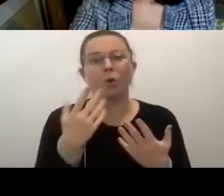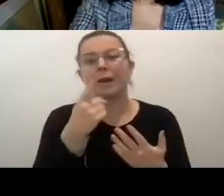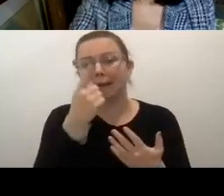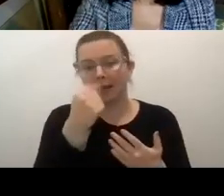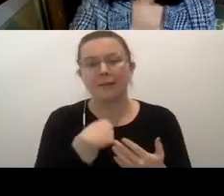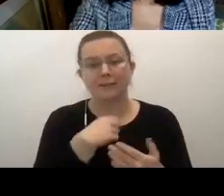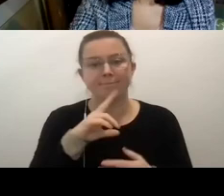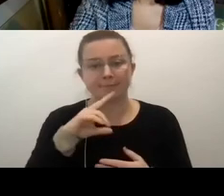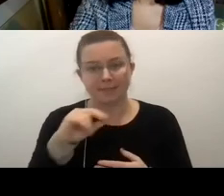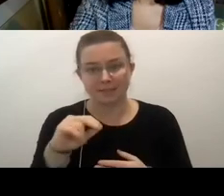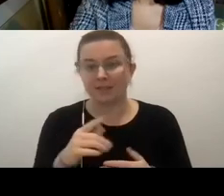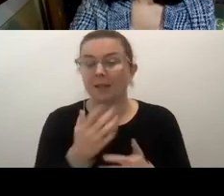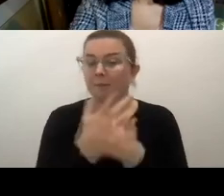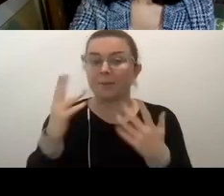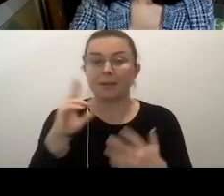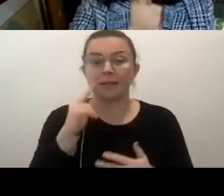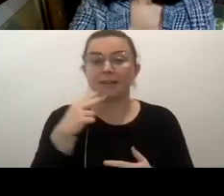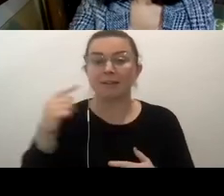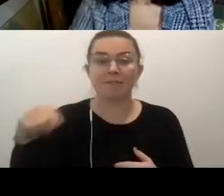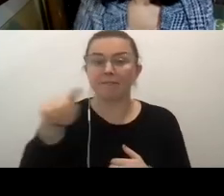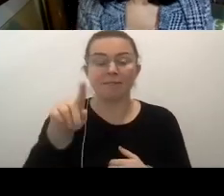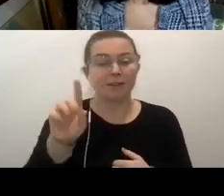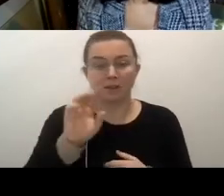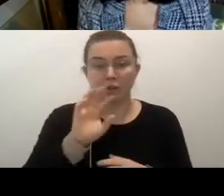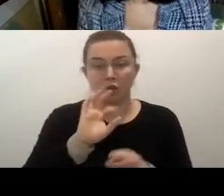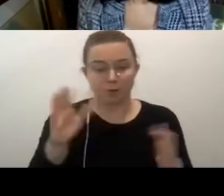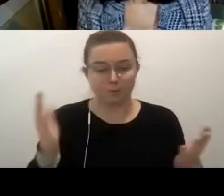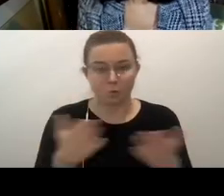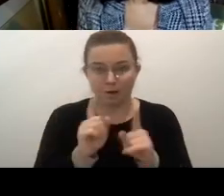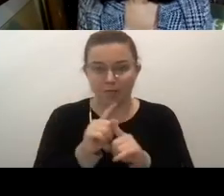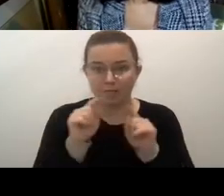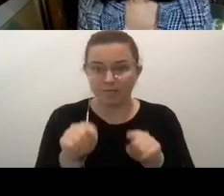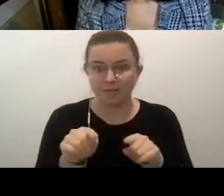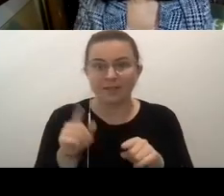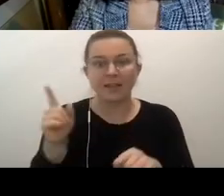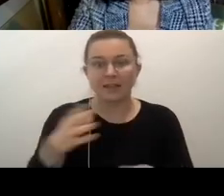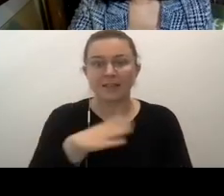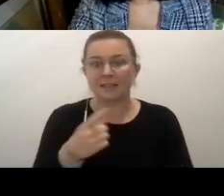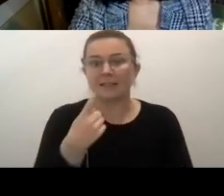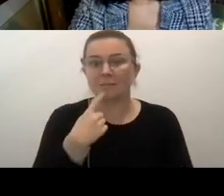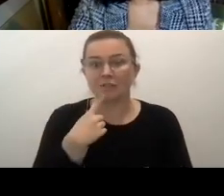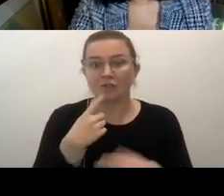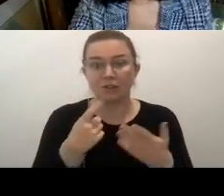deaf children are not born with the ability to speak and need speech therapy. I really